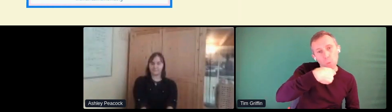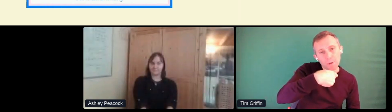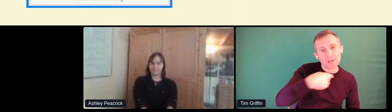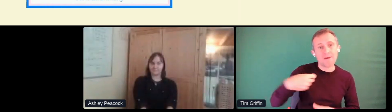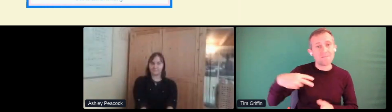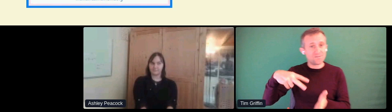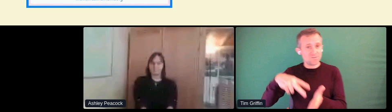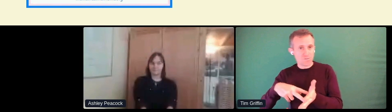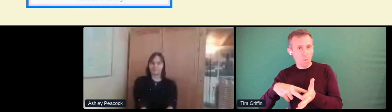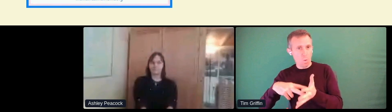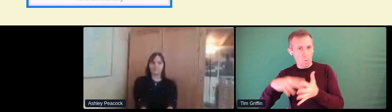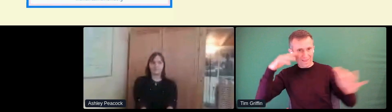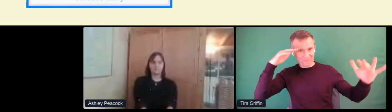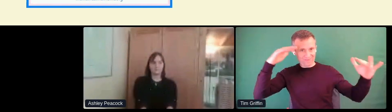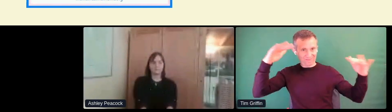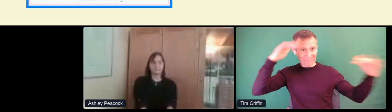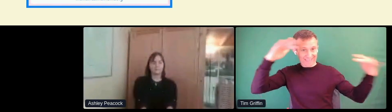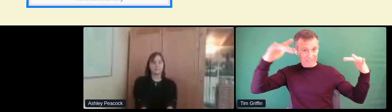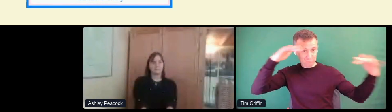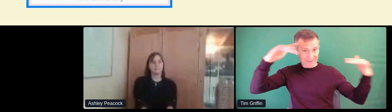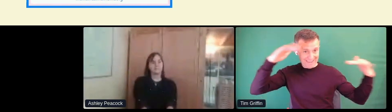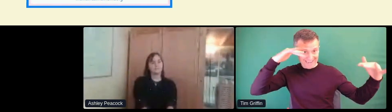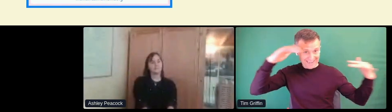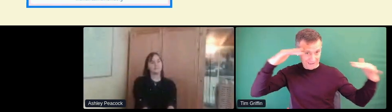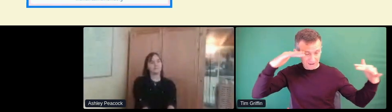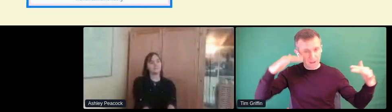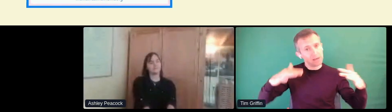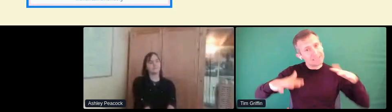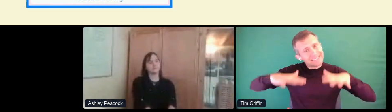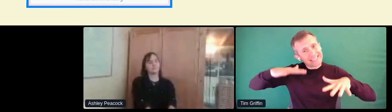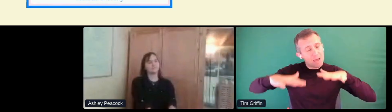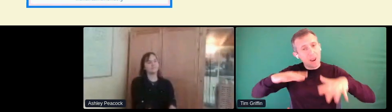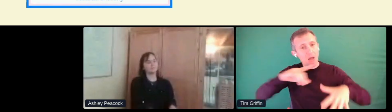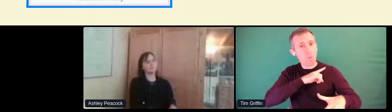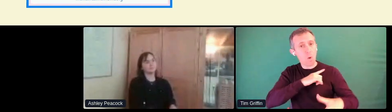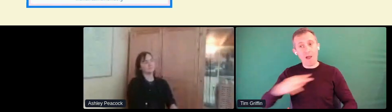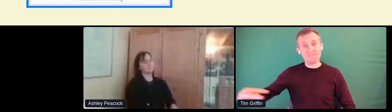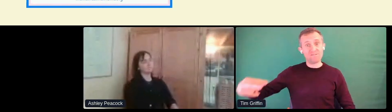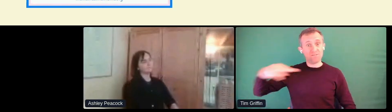something that's stressing you out, it takes up energy. You spend energy on trying to cope with